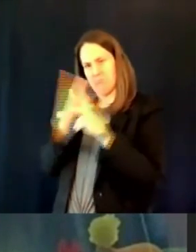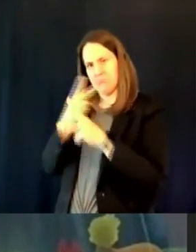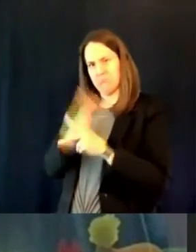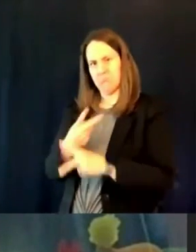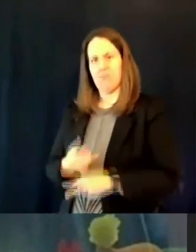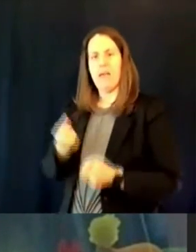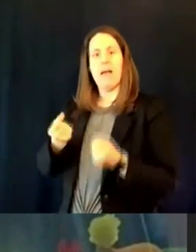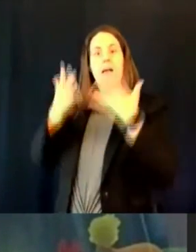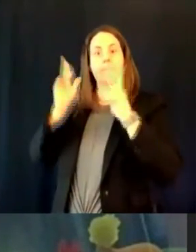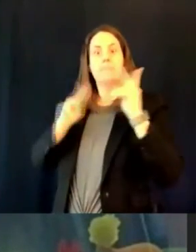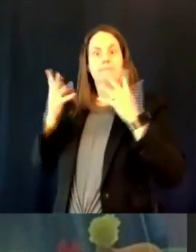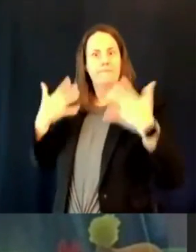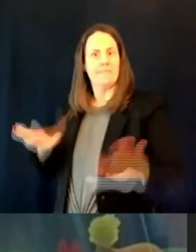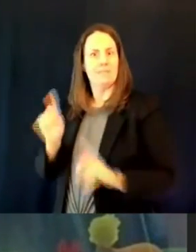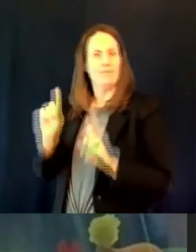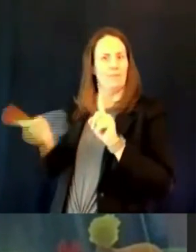LOOK AT THE PERCENTAGE OF